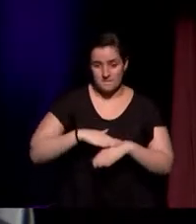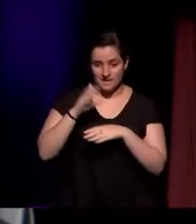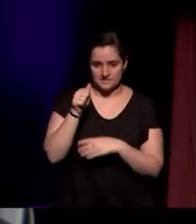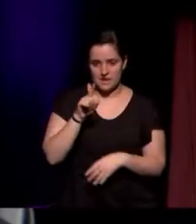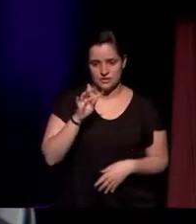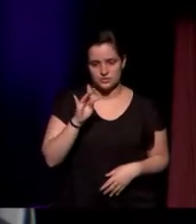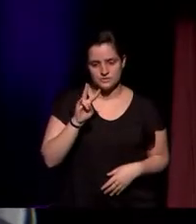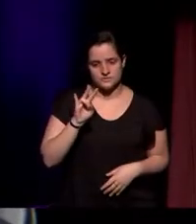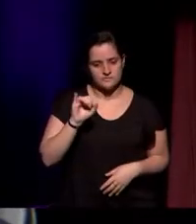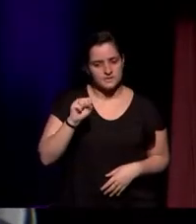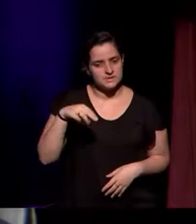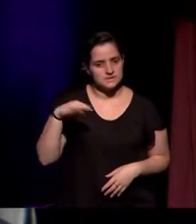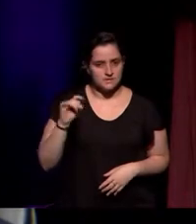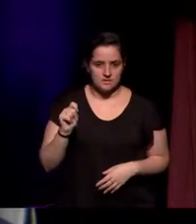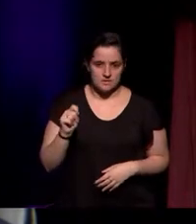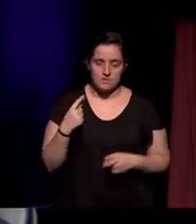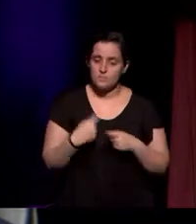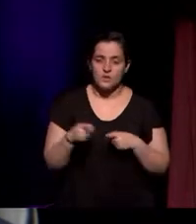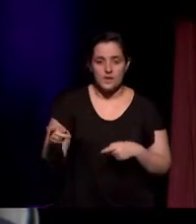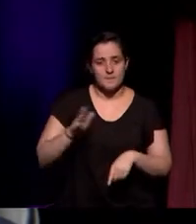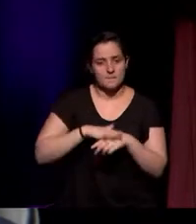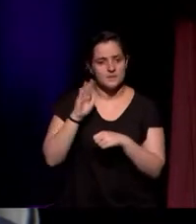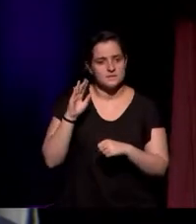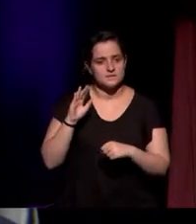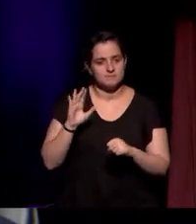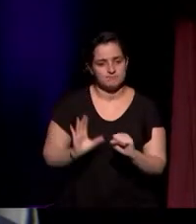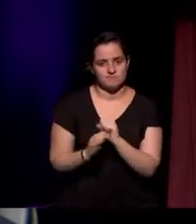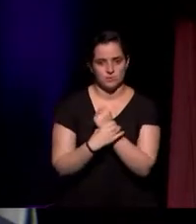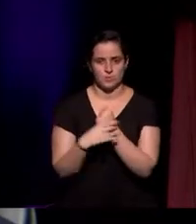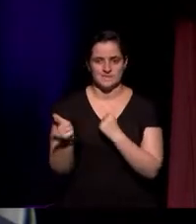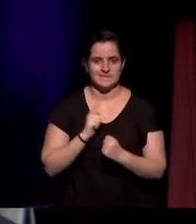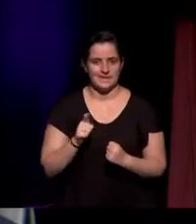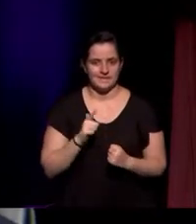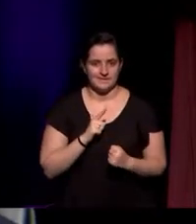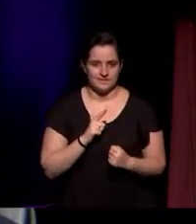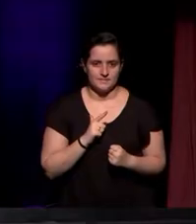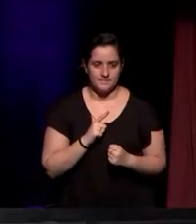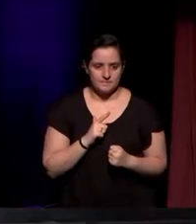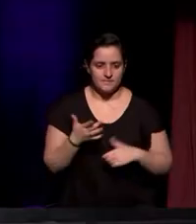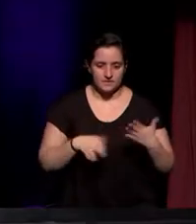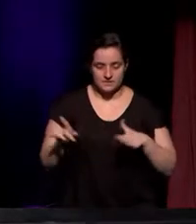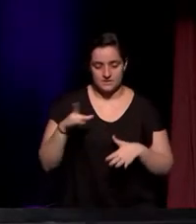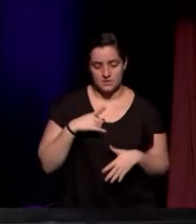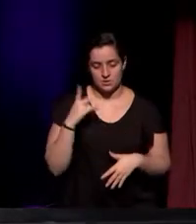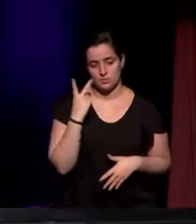because it is as if they are more protected. They usually even have a dual nationality.